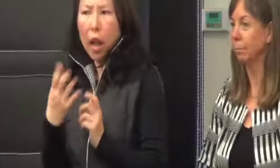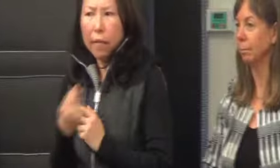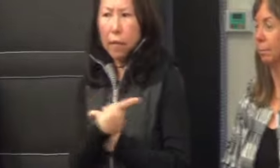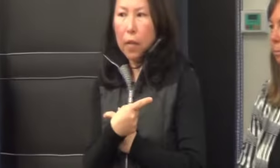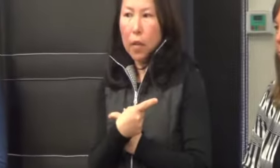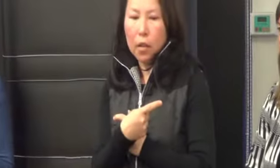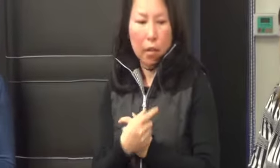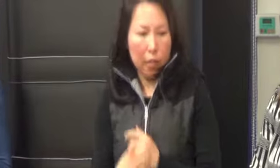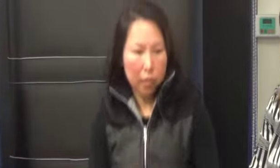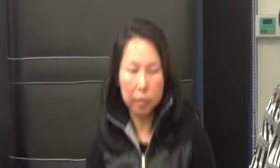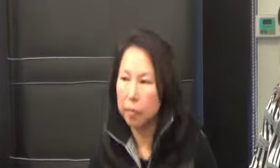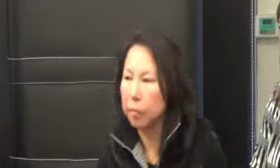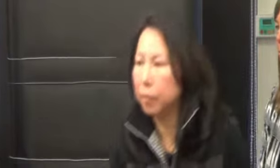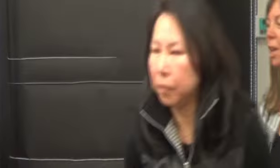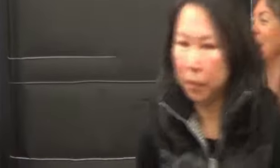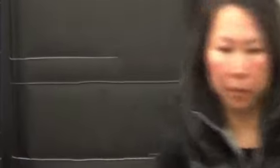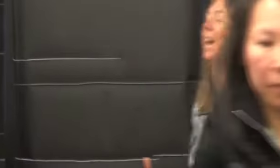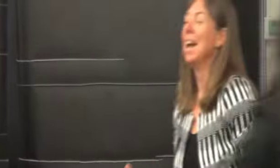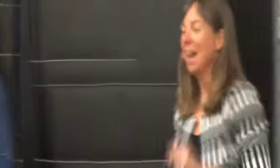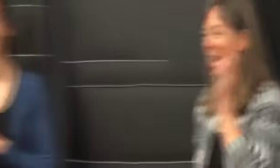Colleen: What's the sign for 'toilet' in haptics? Meredith: People sometimes ask what would the sign be?